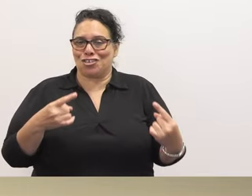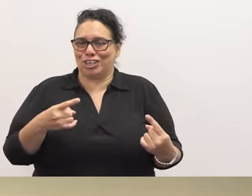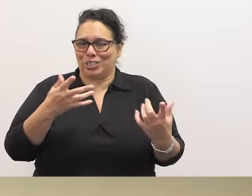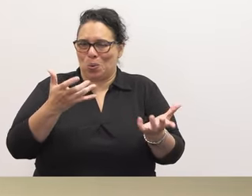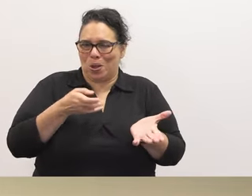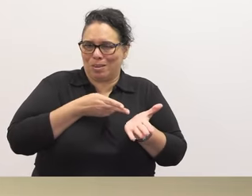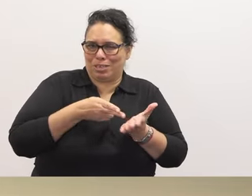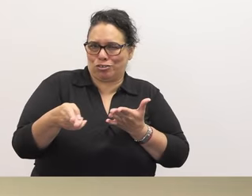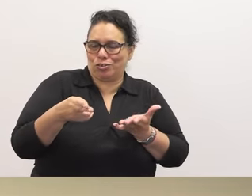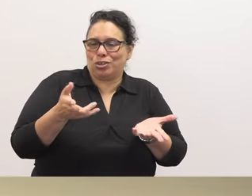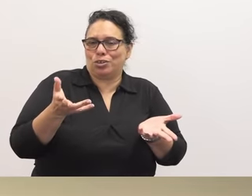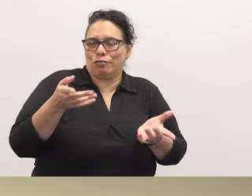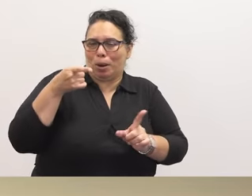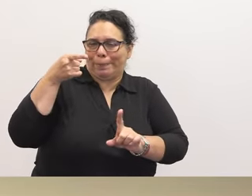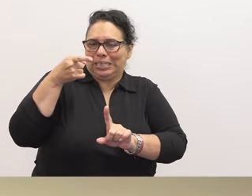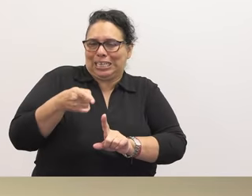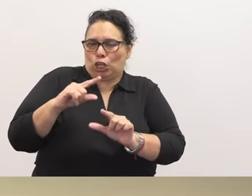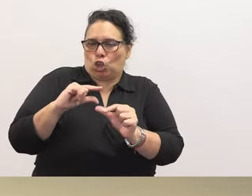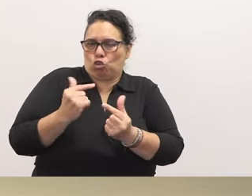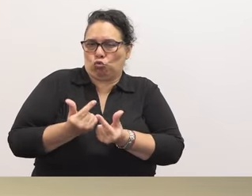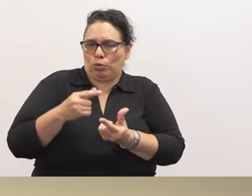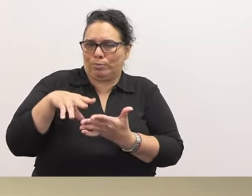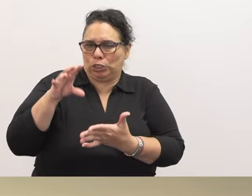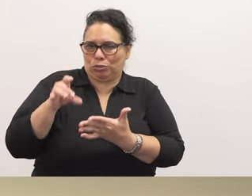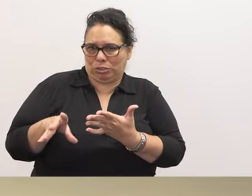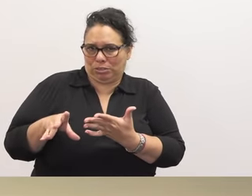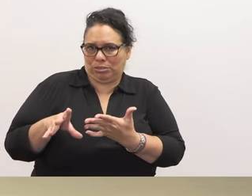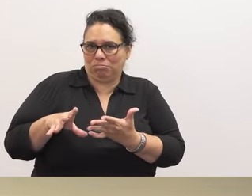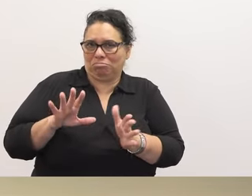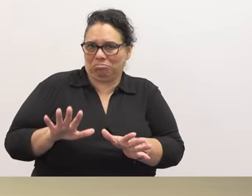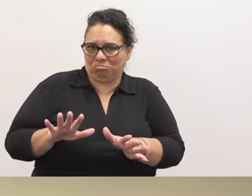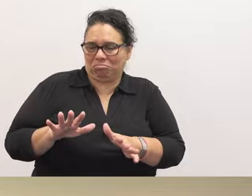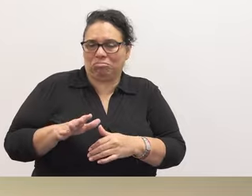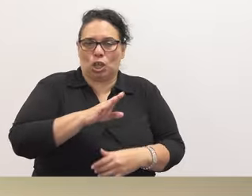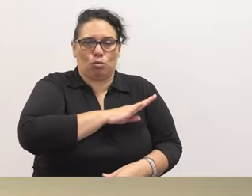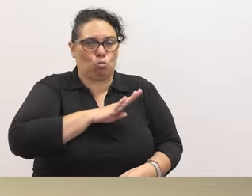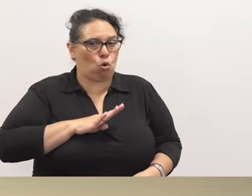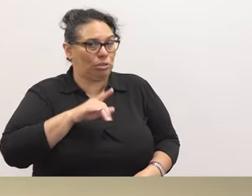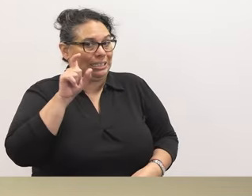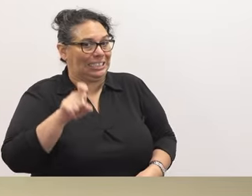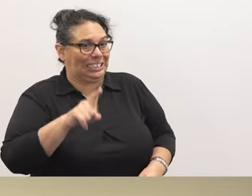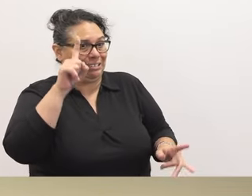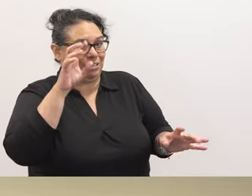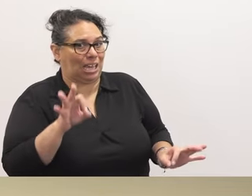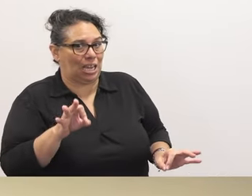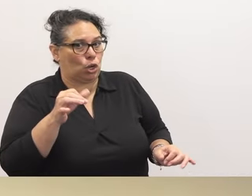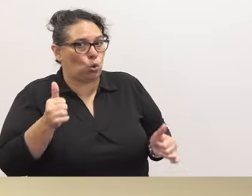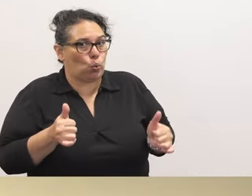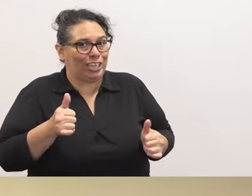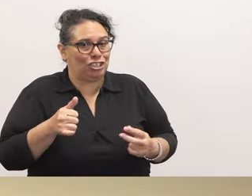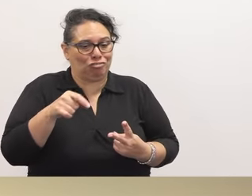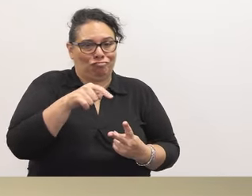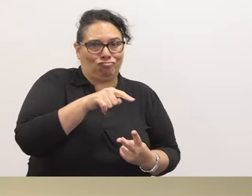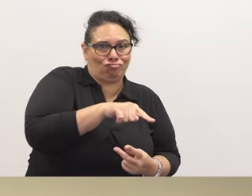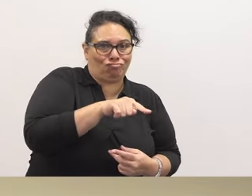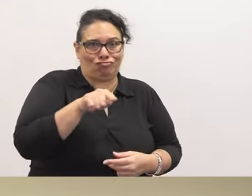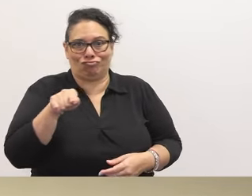for a particular group of students. And the board does need to make the decision which of those that you wanna lean into.